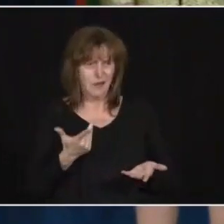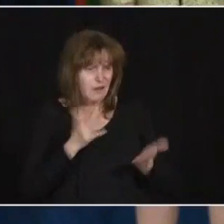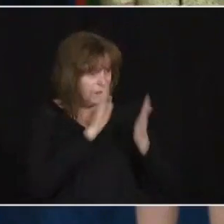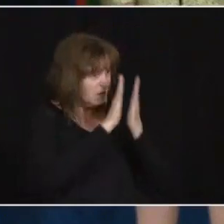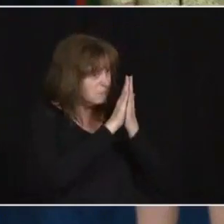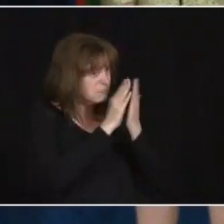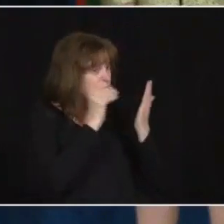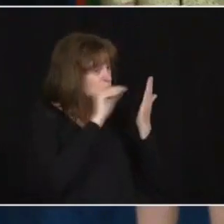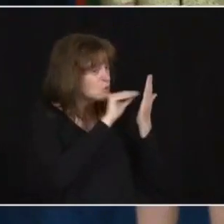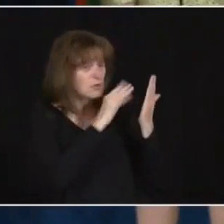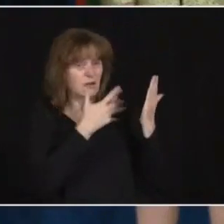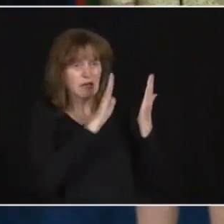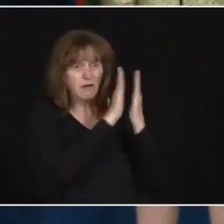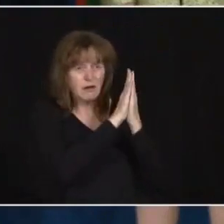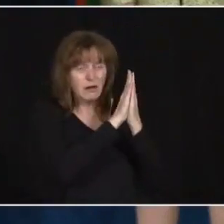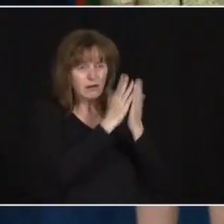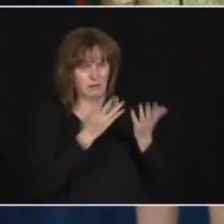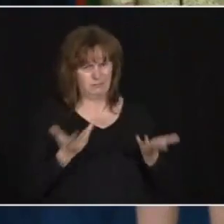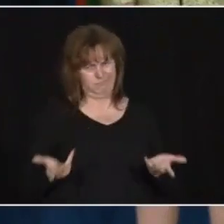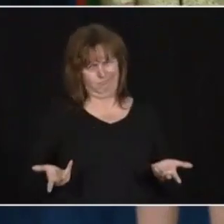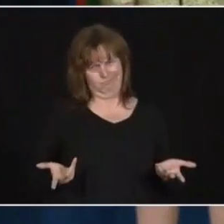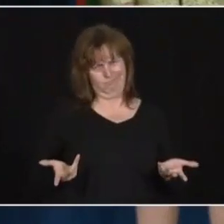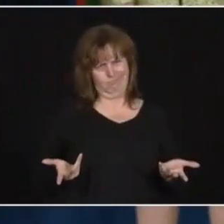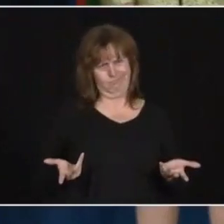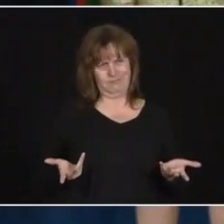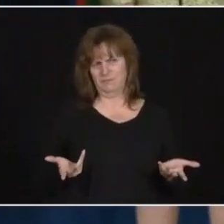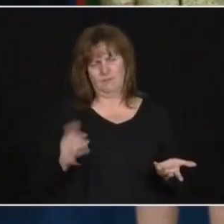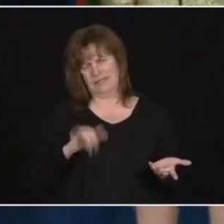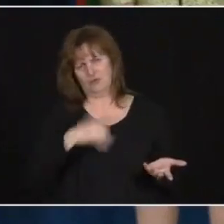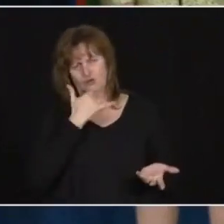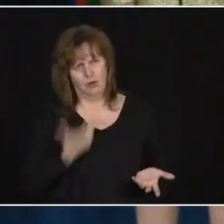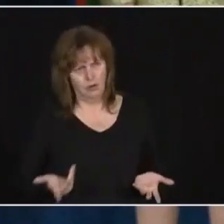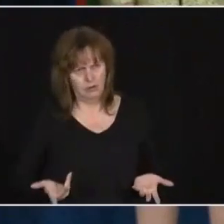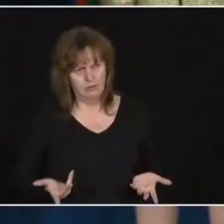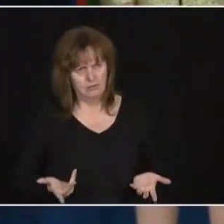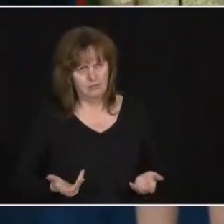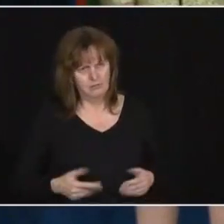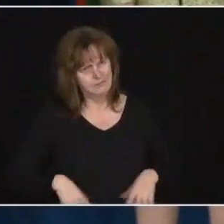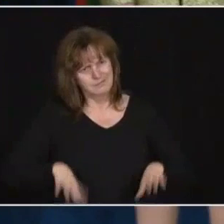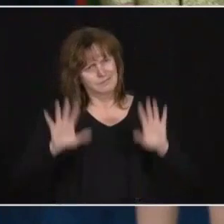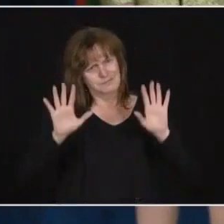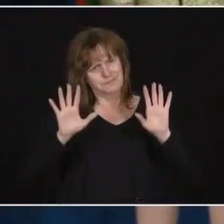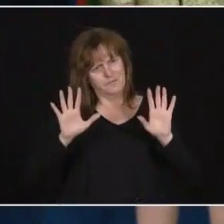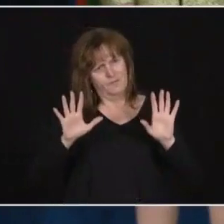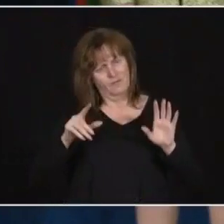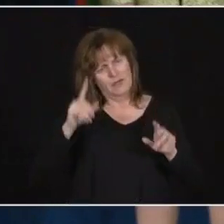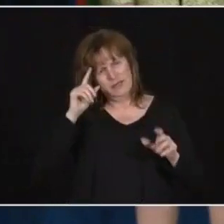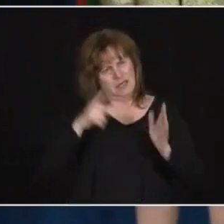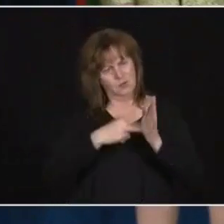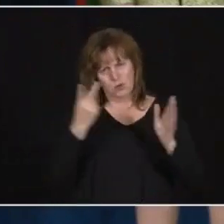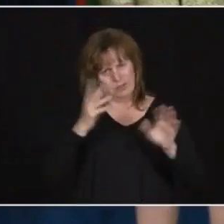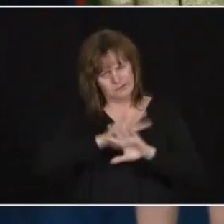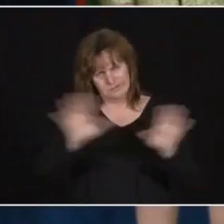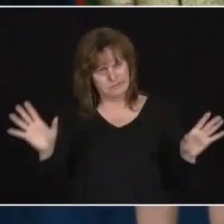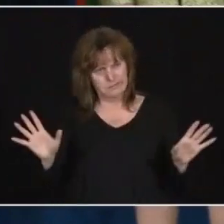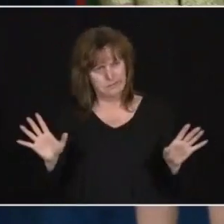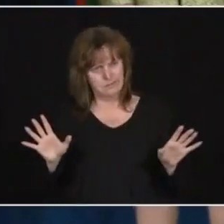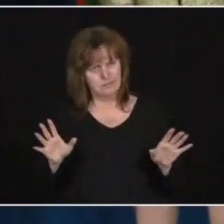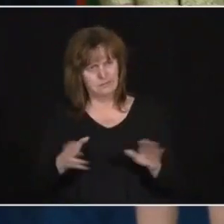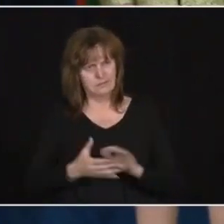your loved one through a window and give them a kiss or put your hand up on the window? That's just wrong.